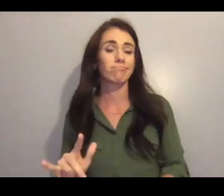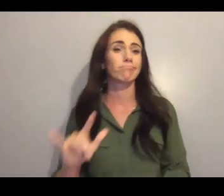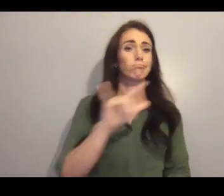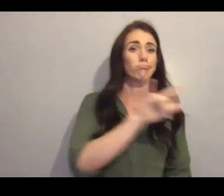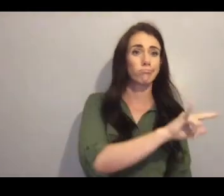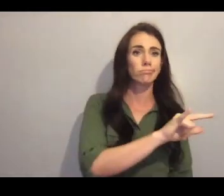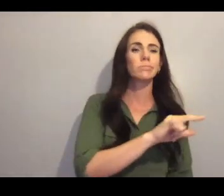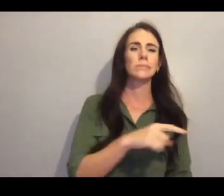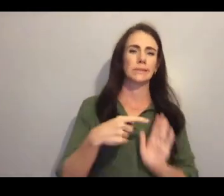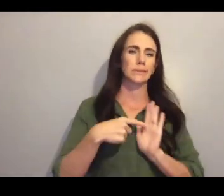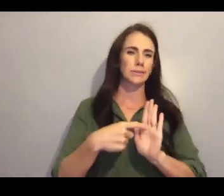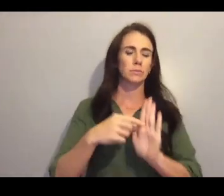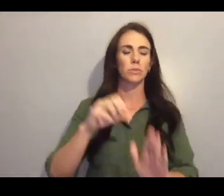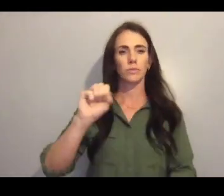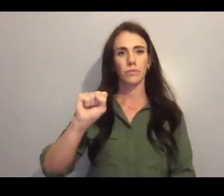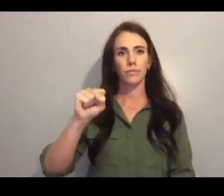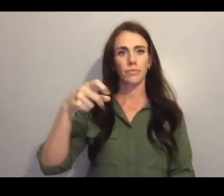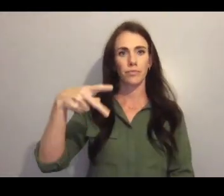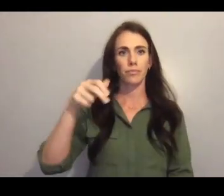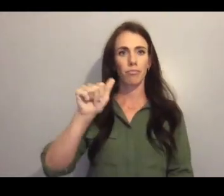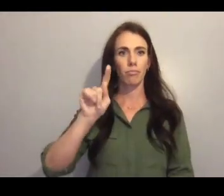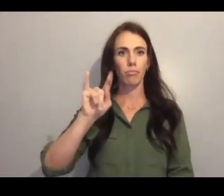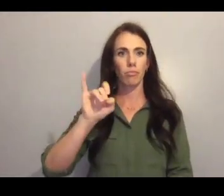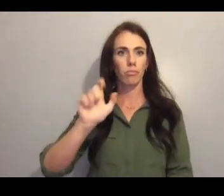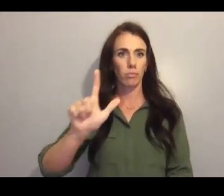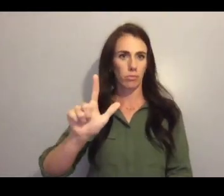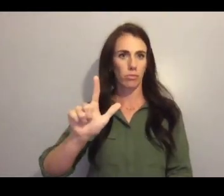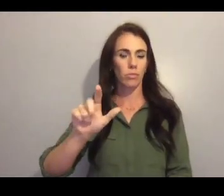I could drive there I could fly all of those